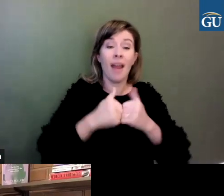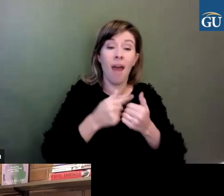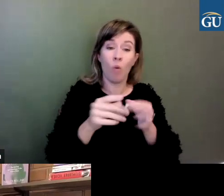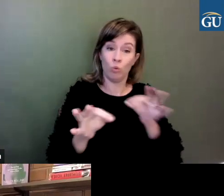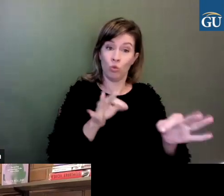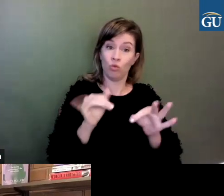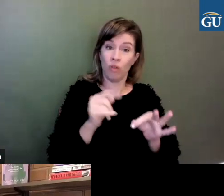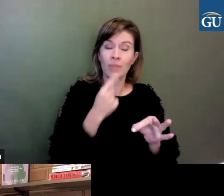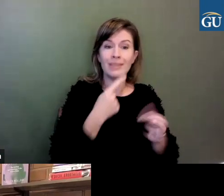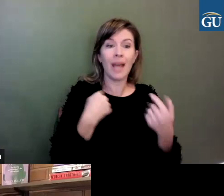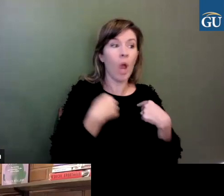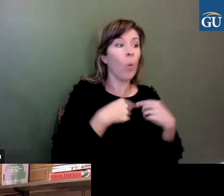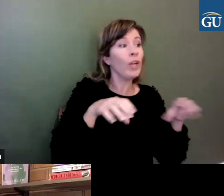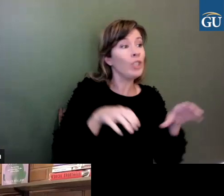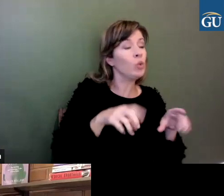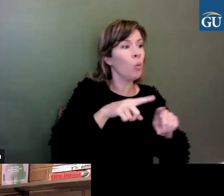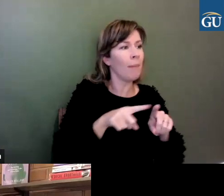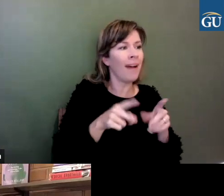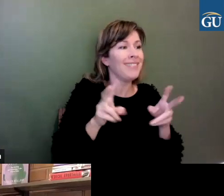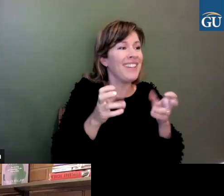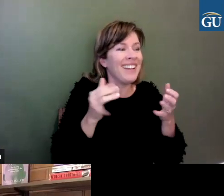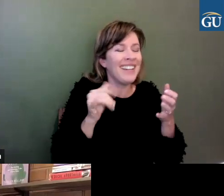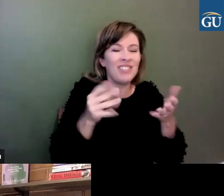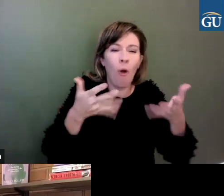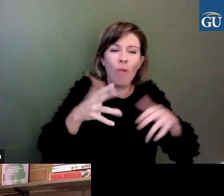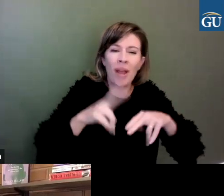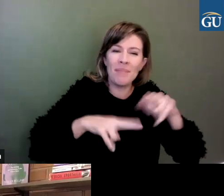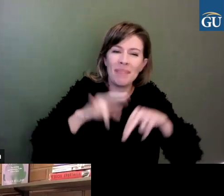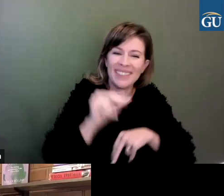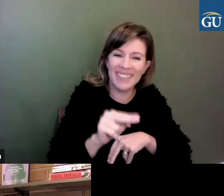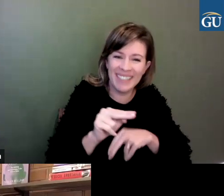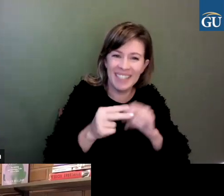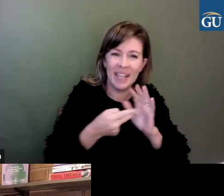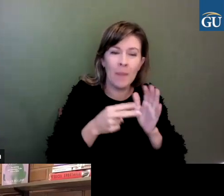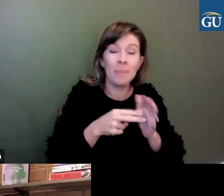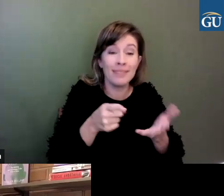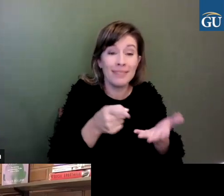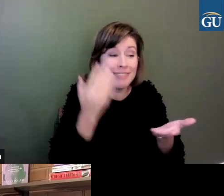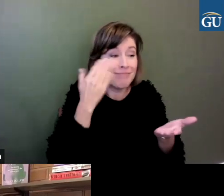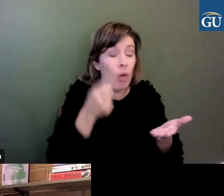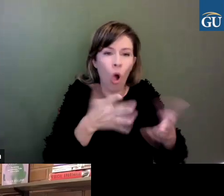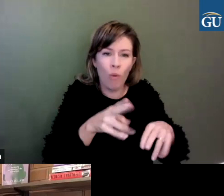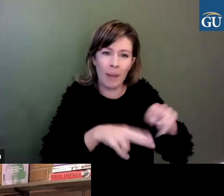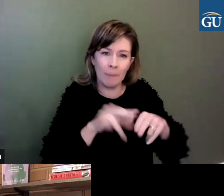they're built in though. That means you already have built into the everyday normal way in which you do science and